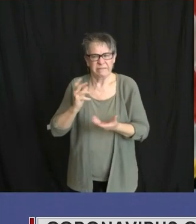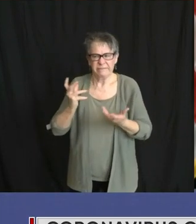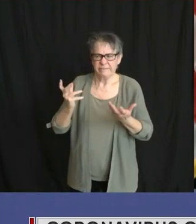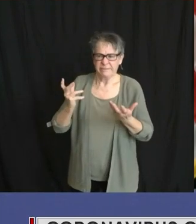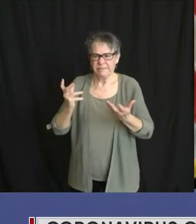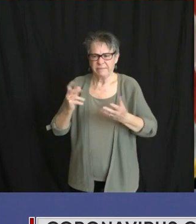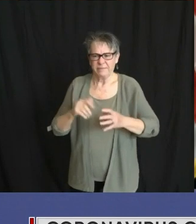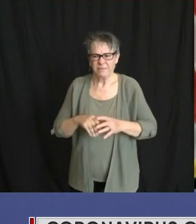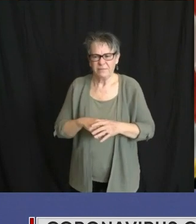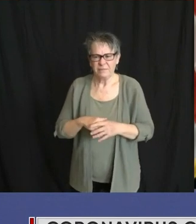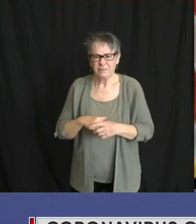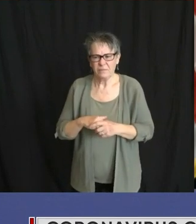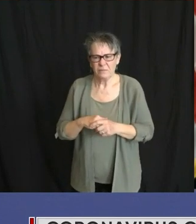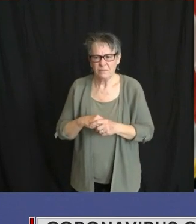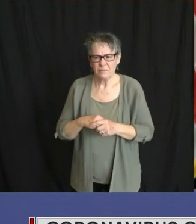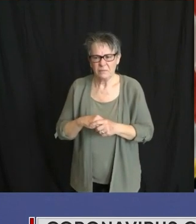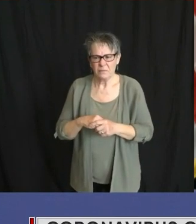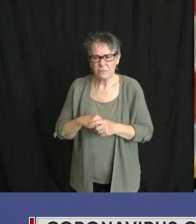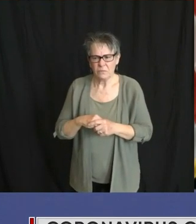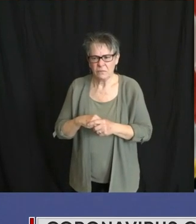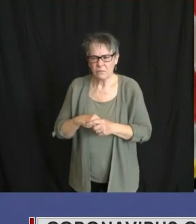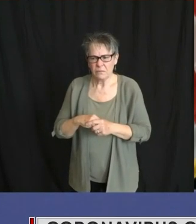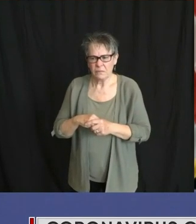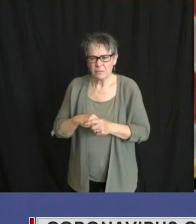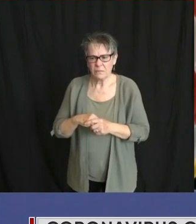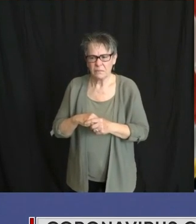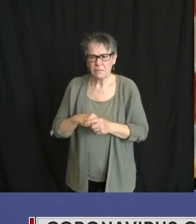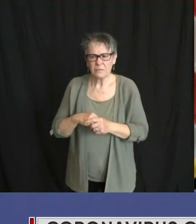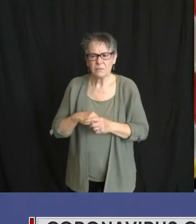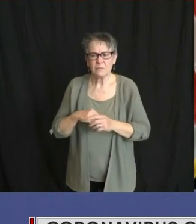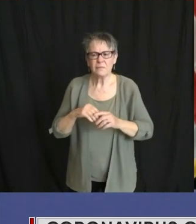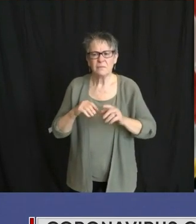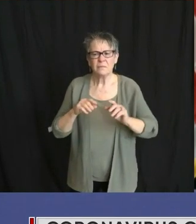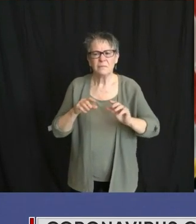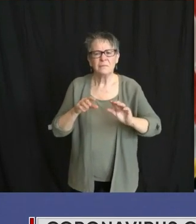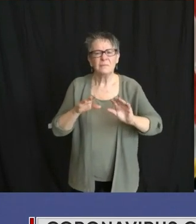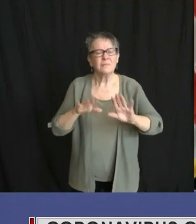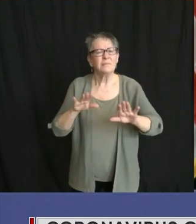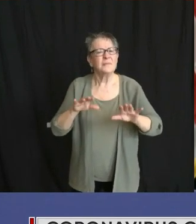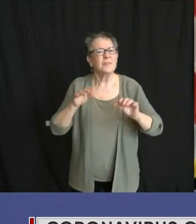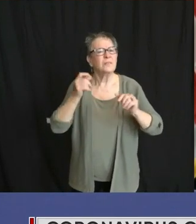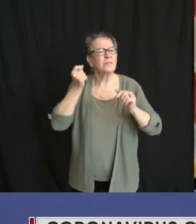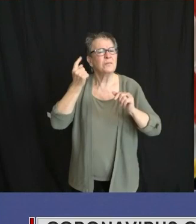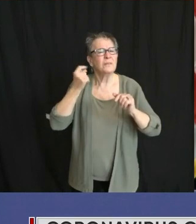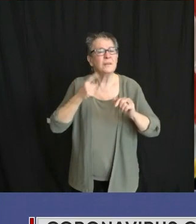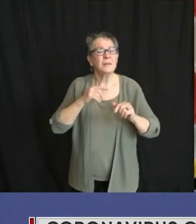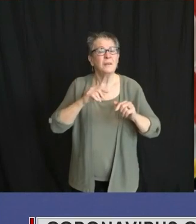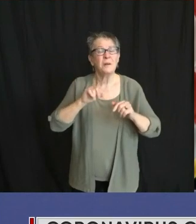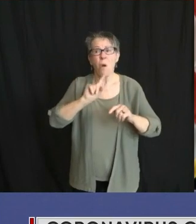HE IS THE CHAIR OF THE NGA. IT IS NOT JUST THE DEMOCRATIC NEED. IT IS NOT JUST THE NEW JERSEY